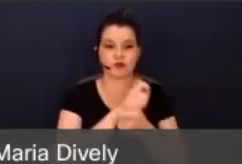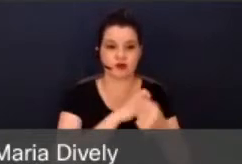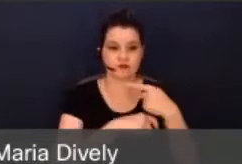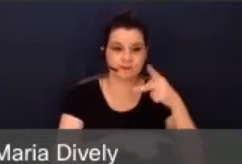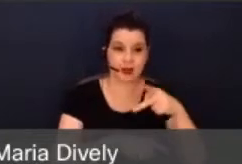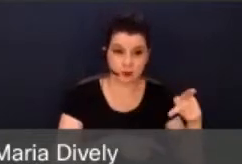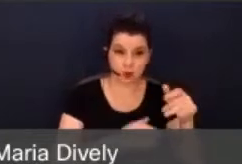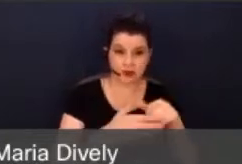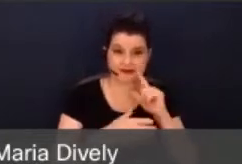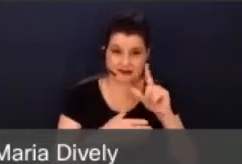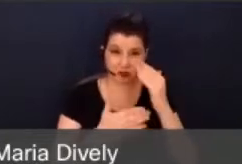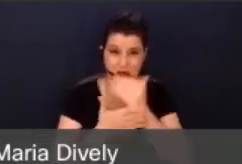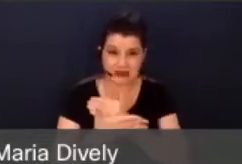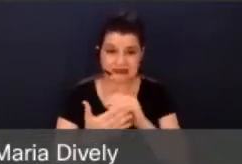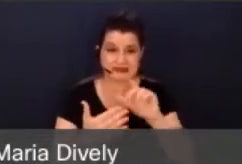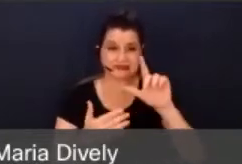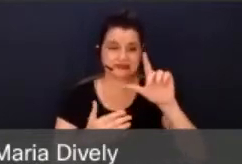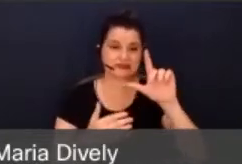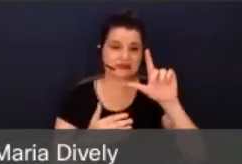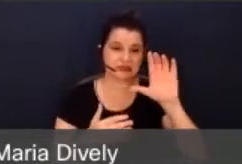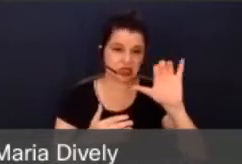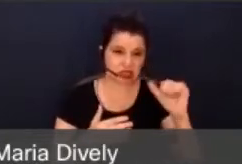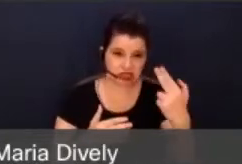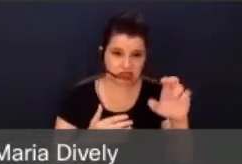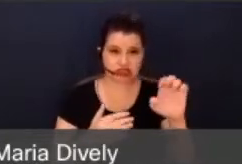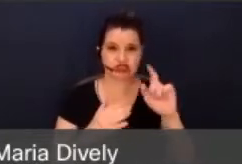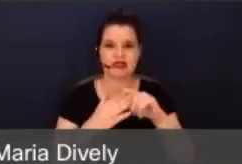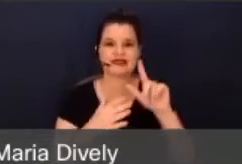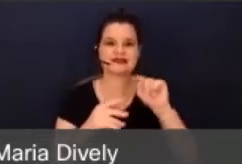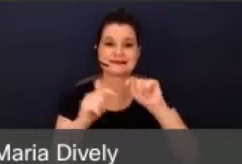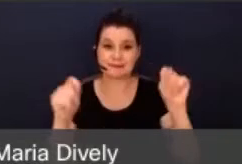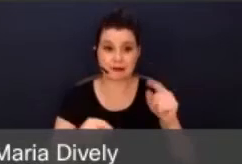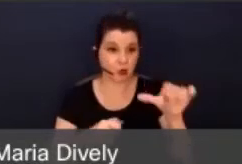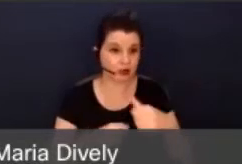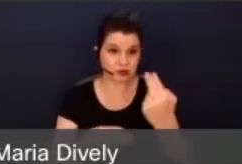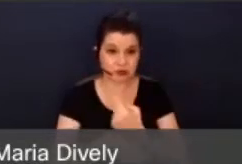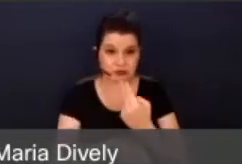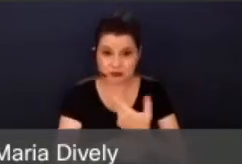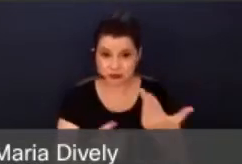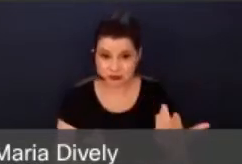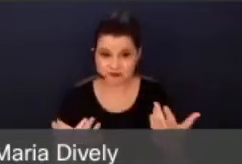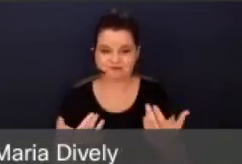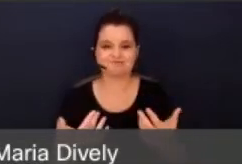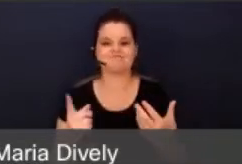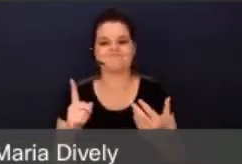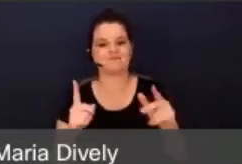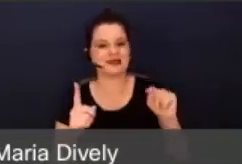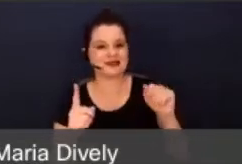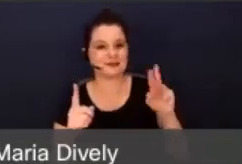Is there a list glitch in the template or what else should we use? That's something new that